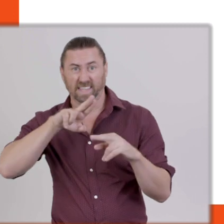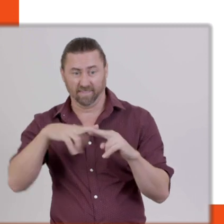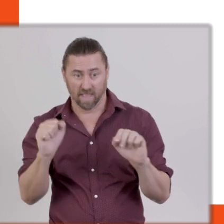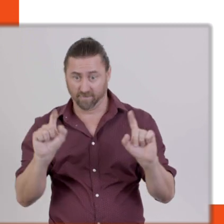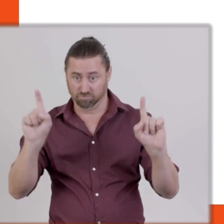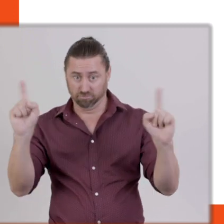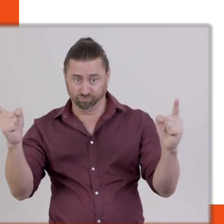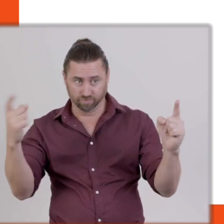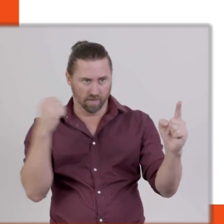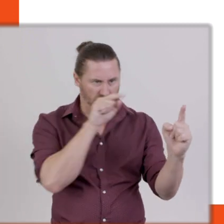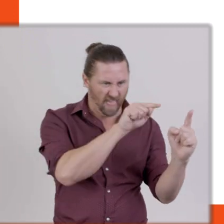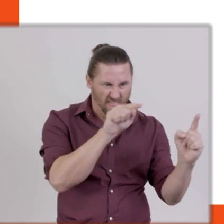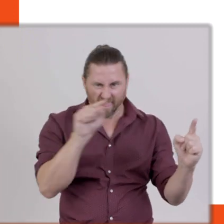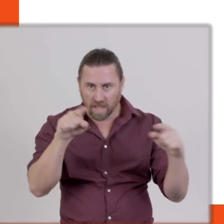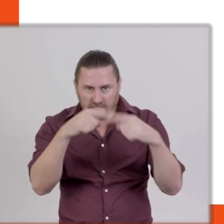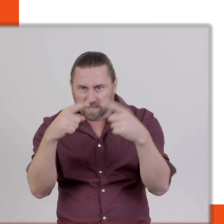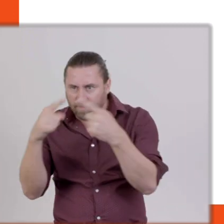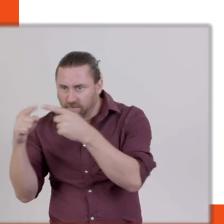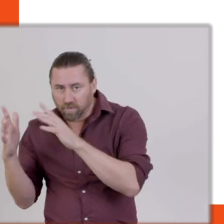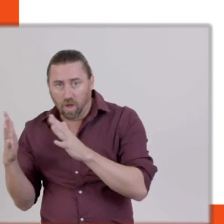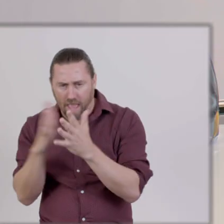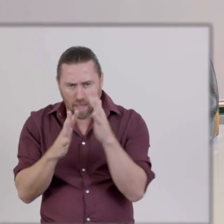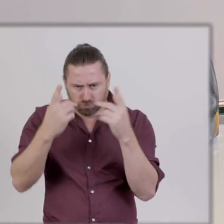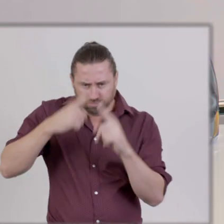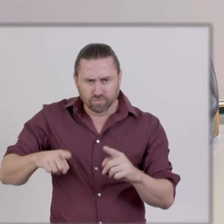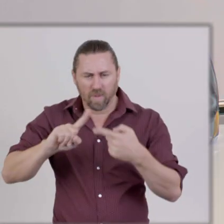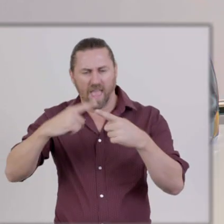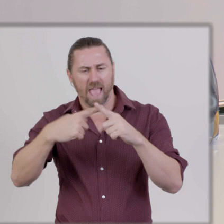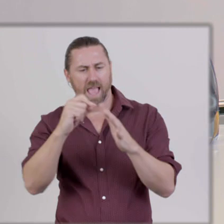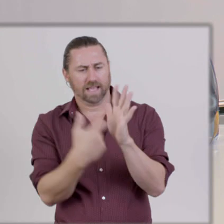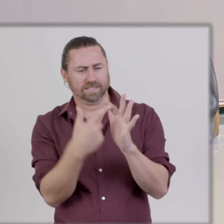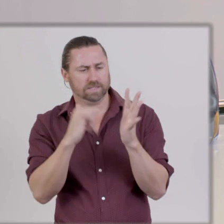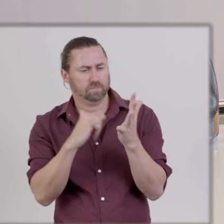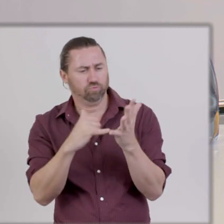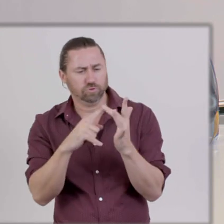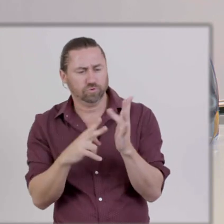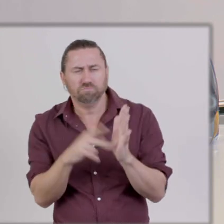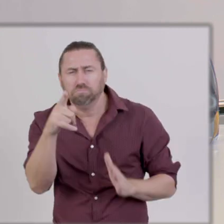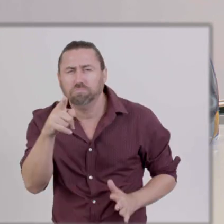and use them to calculate expressions. Do you remember what an expression is?